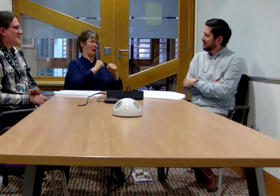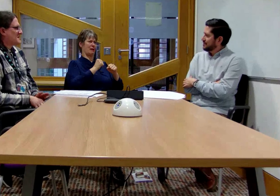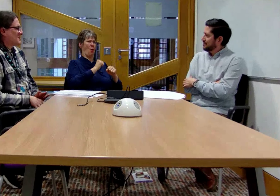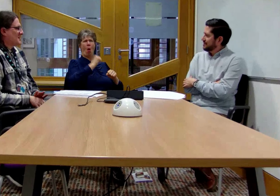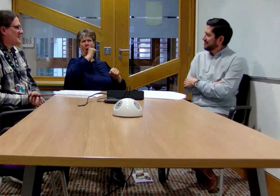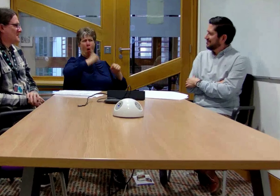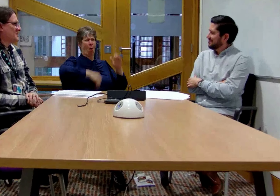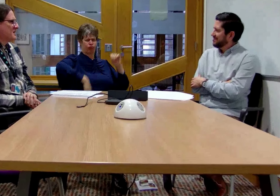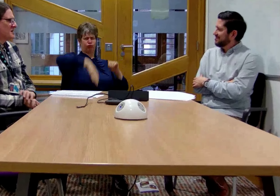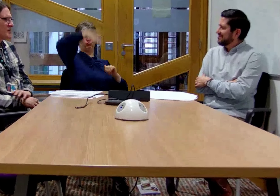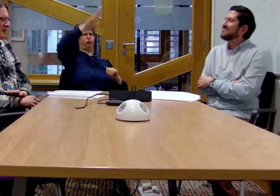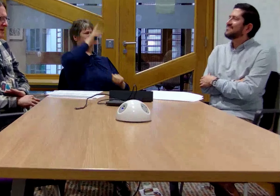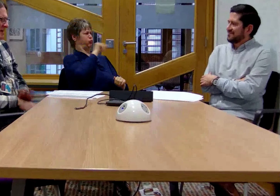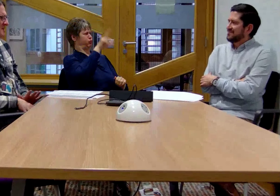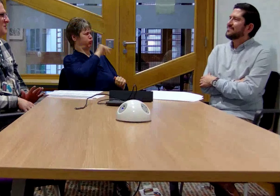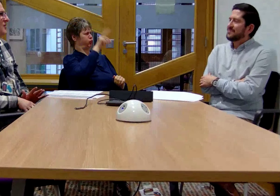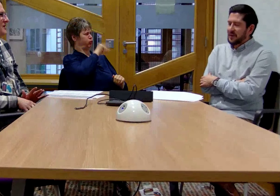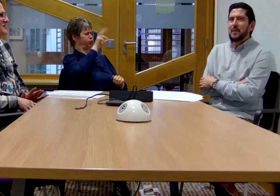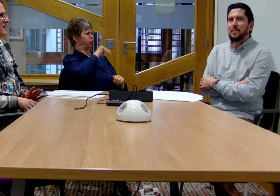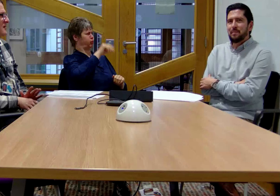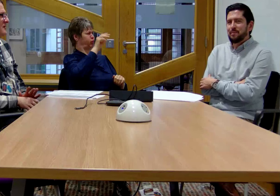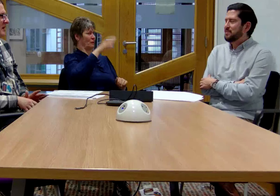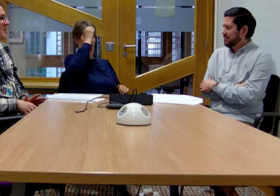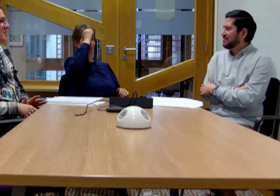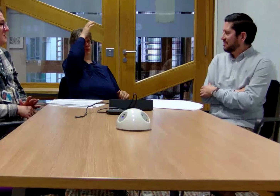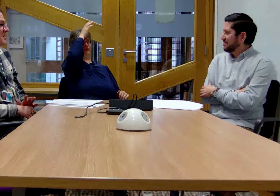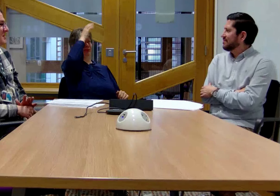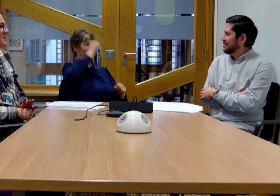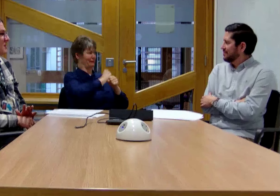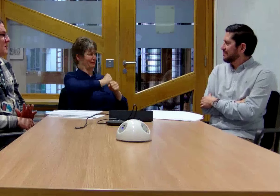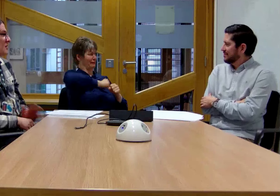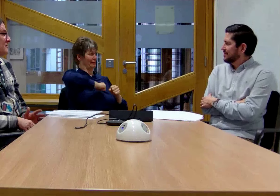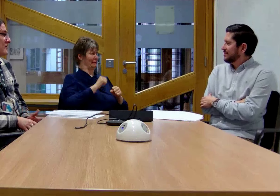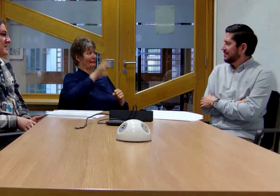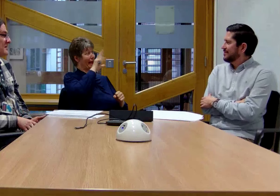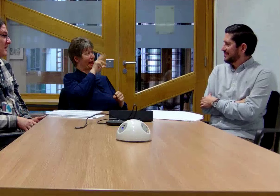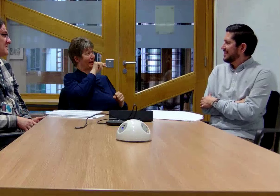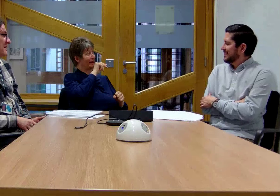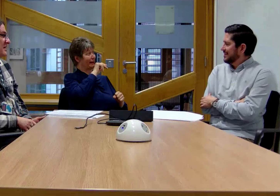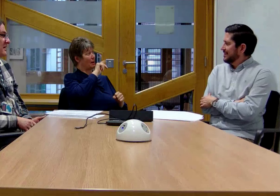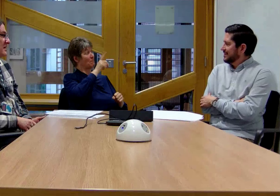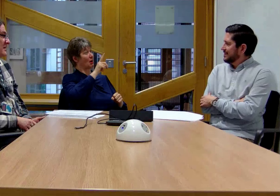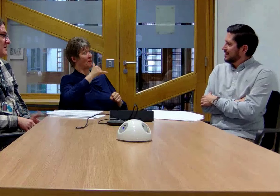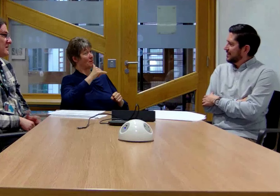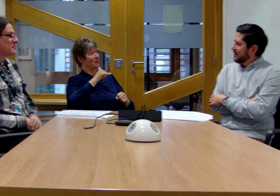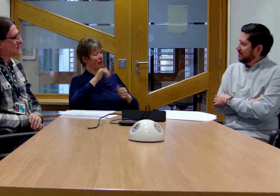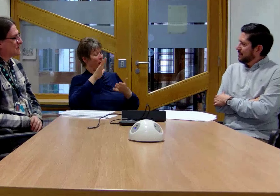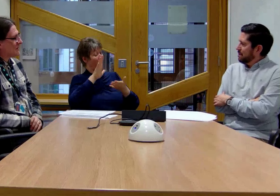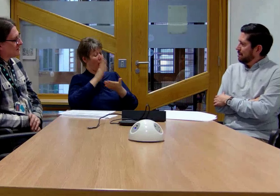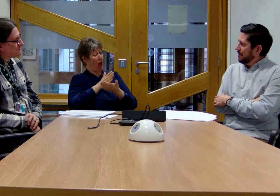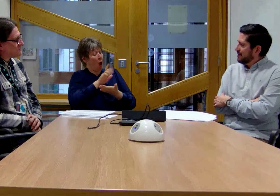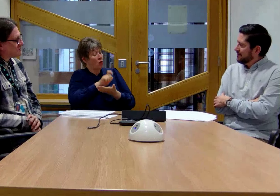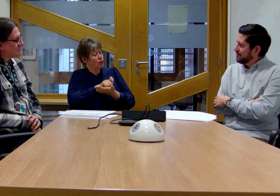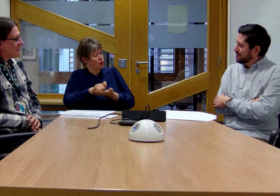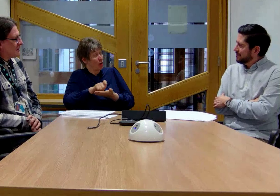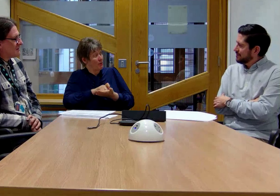people, that are maybe really fluent speakers of Gaelic. They are native speakers. They've got an incredible knowledge of Gaelic, but maybe they're not as confident at writing